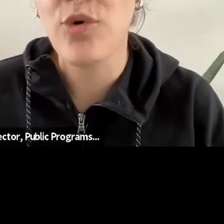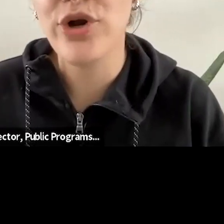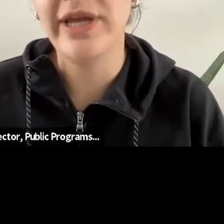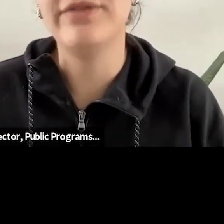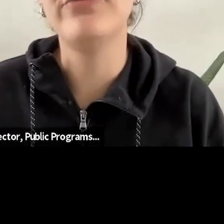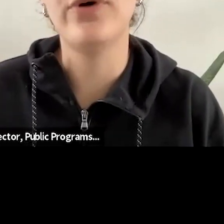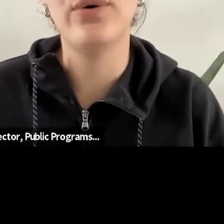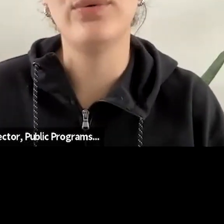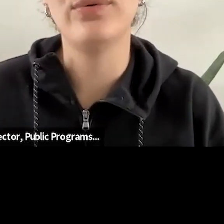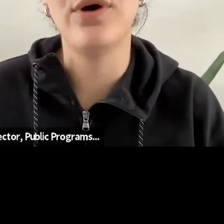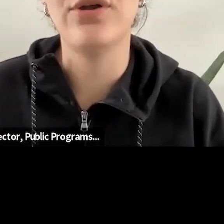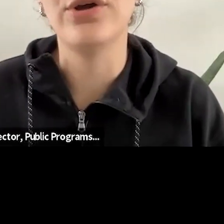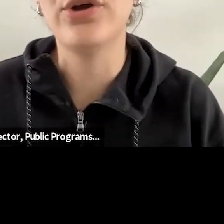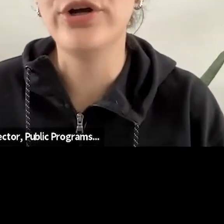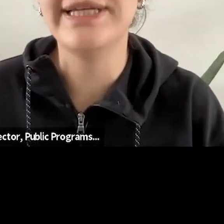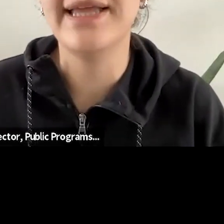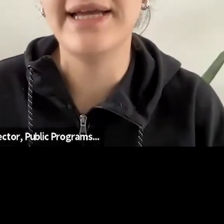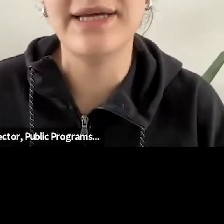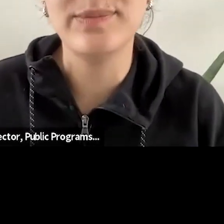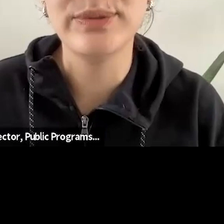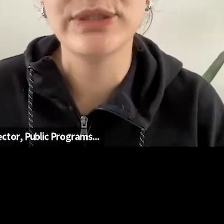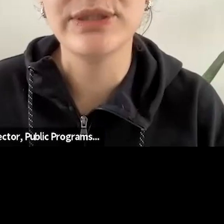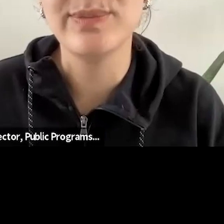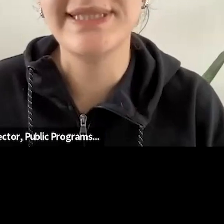For more info on our current lineup,